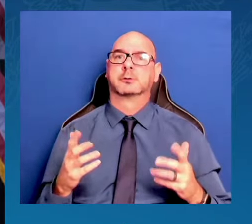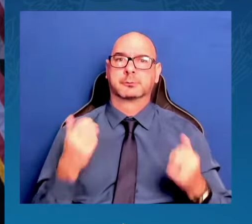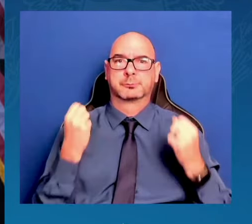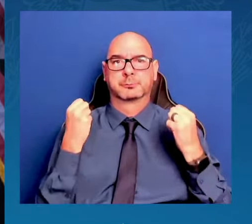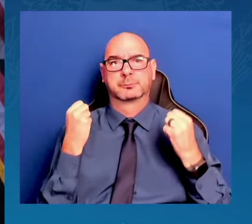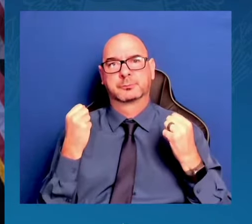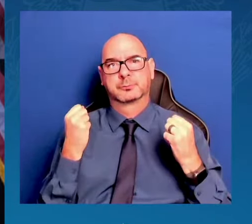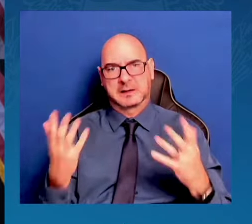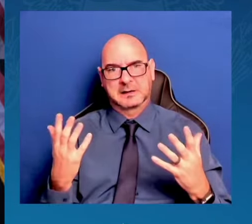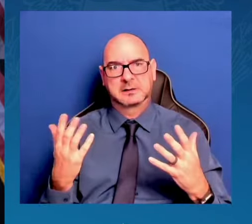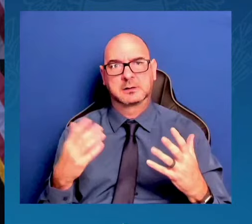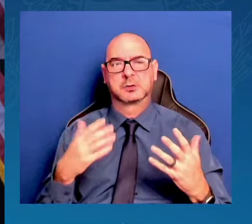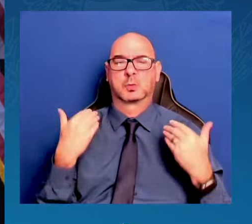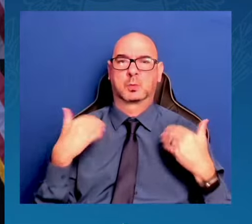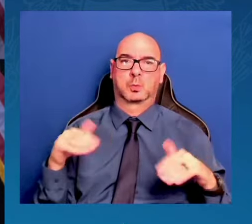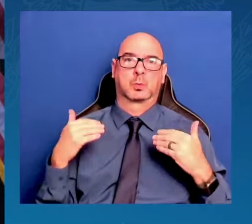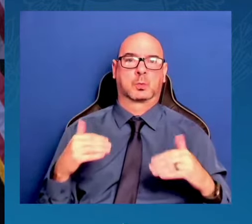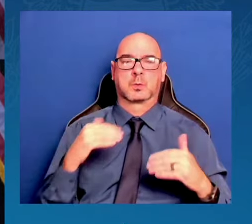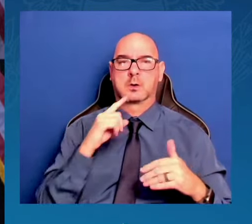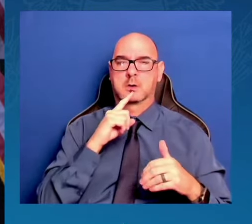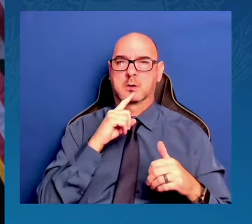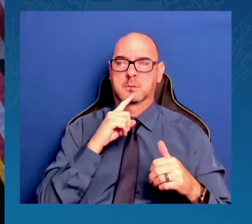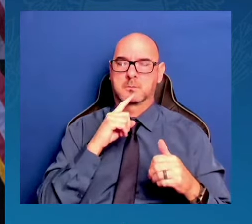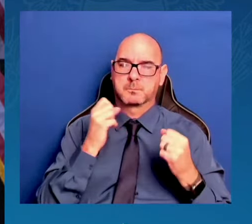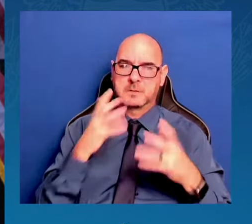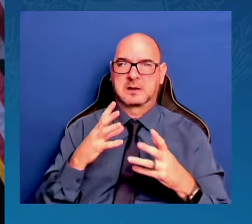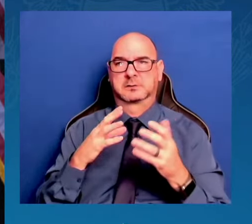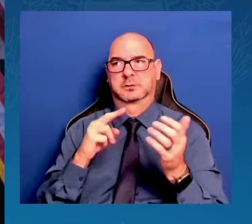now lose their ability to care for their patients,